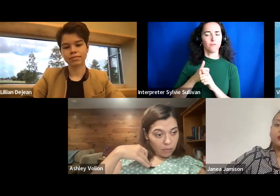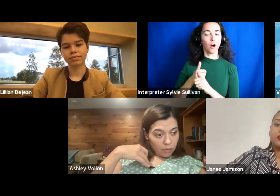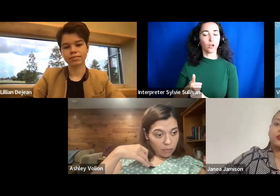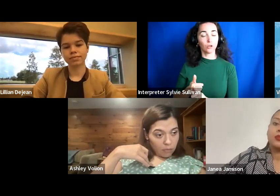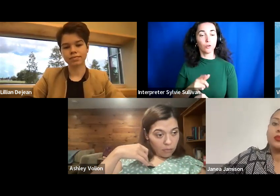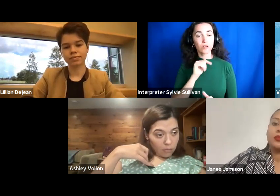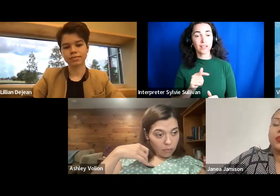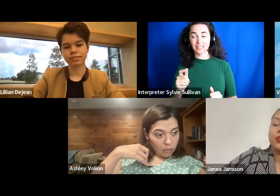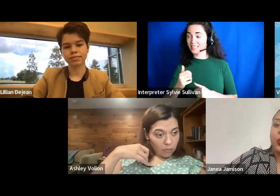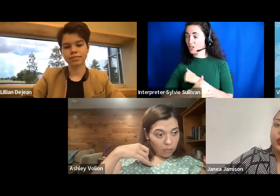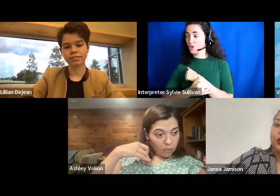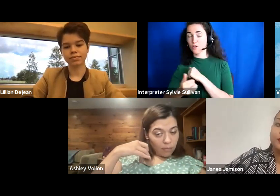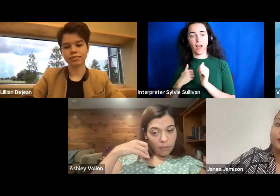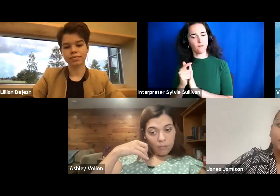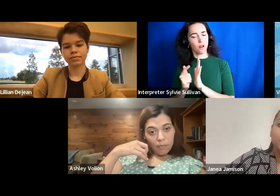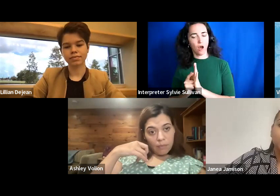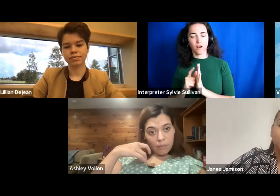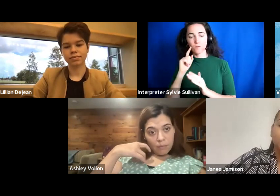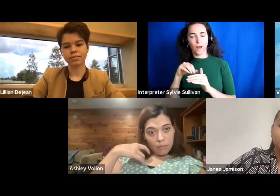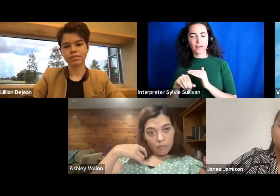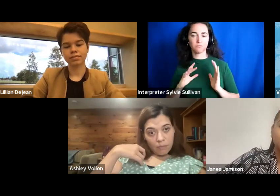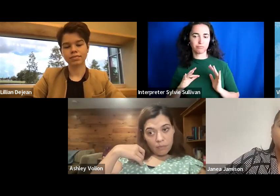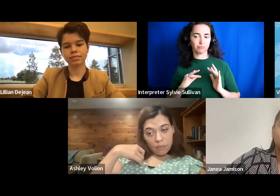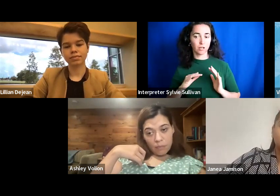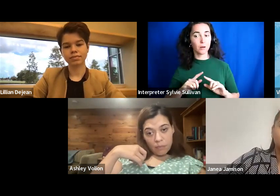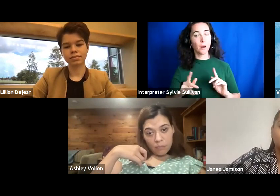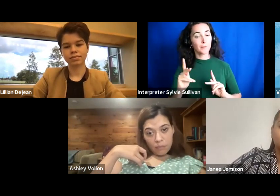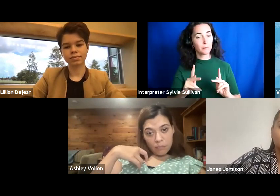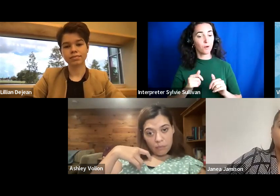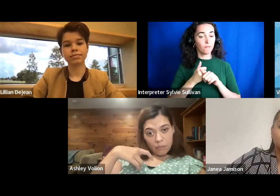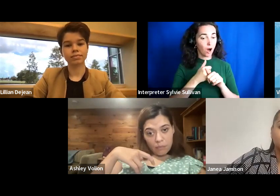The question is well whether or not they're being executed in alignment with how they are written.